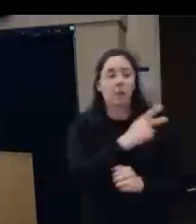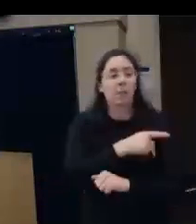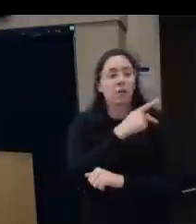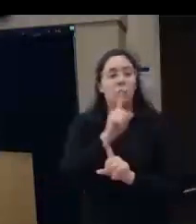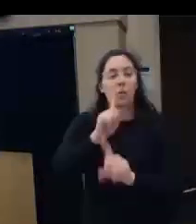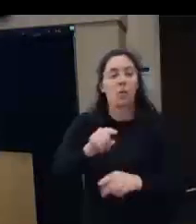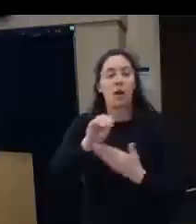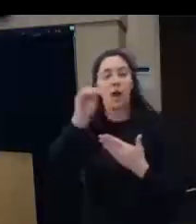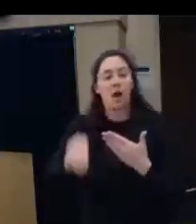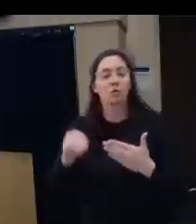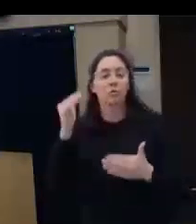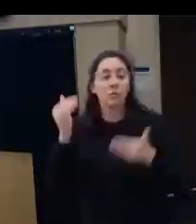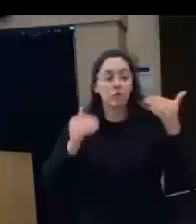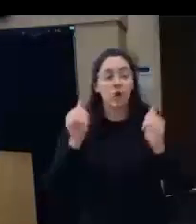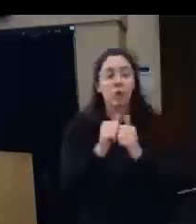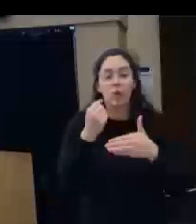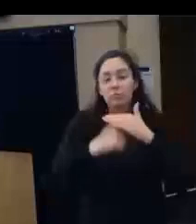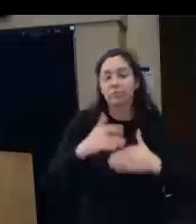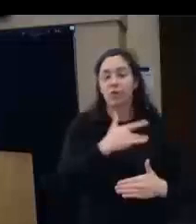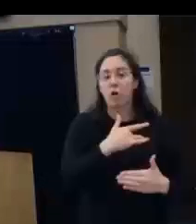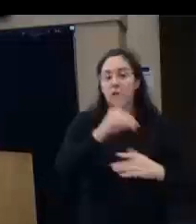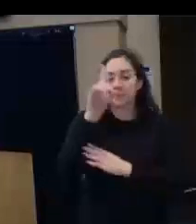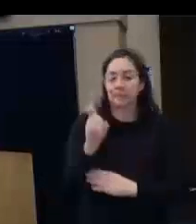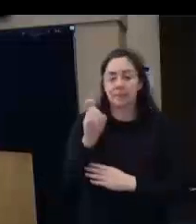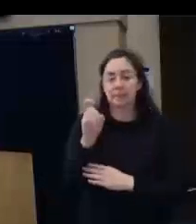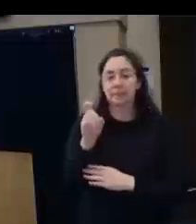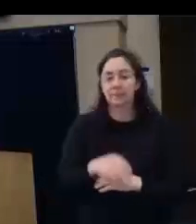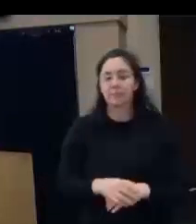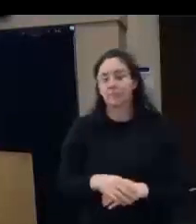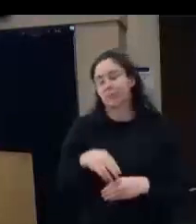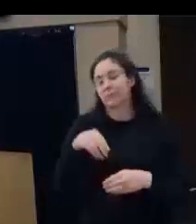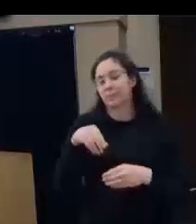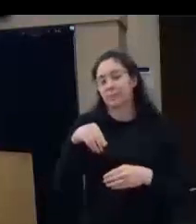international study I'm on the steering committee and I always have to read the um the full name of